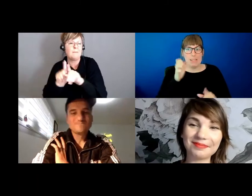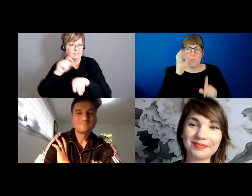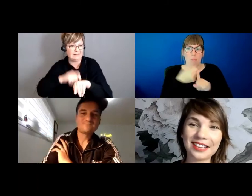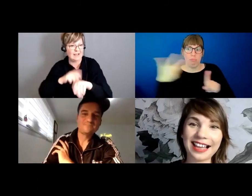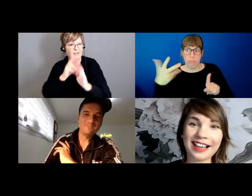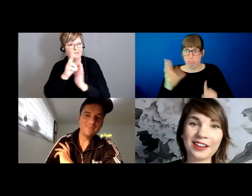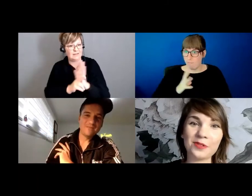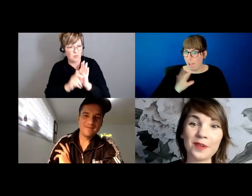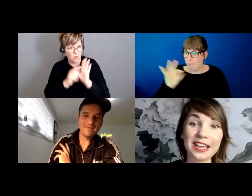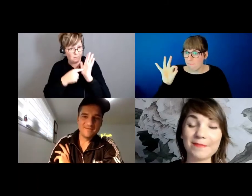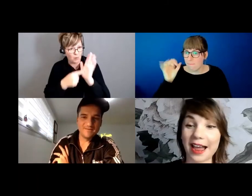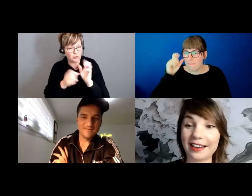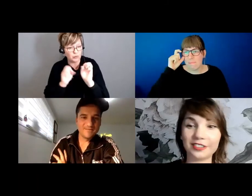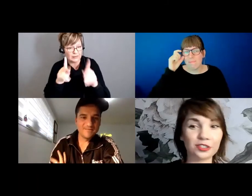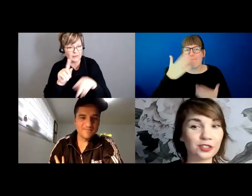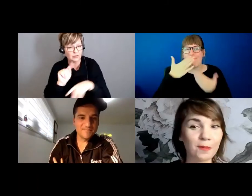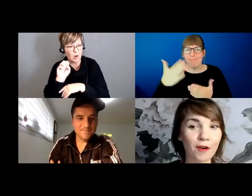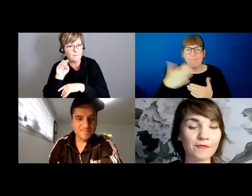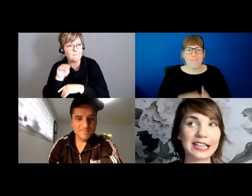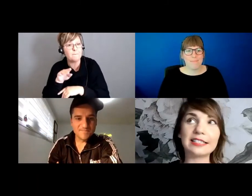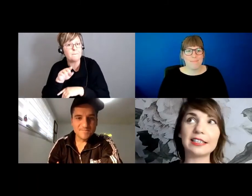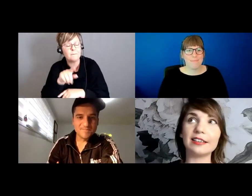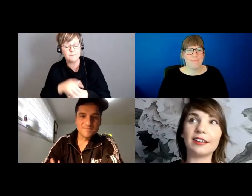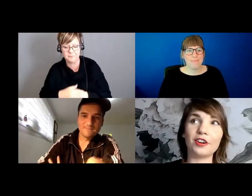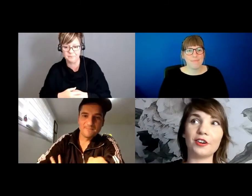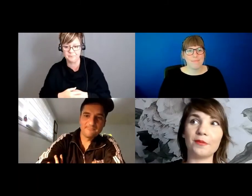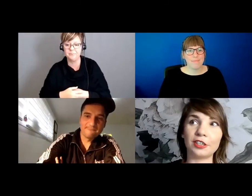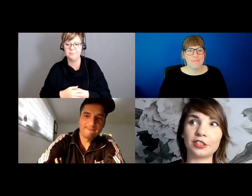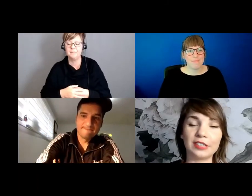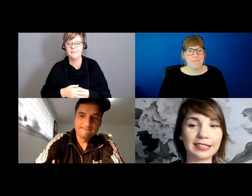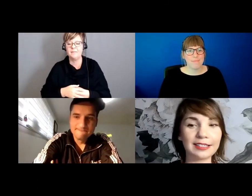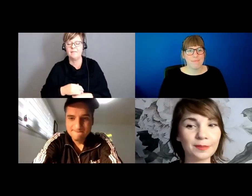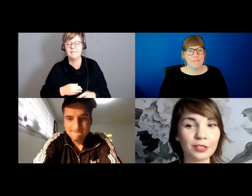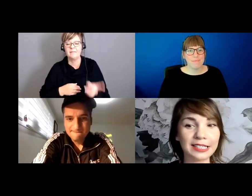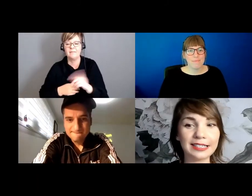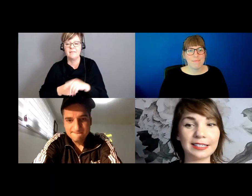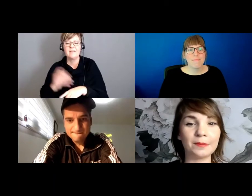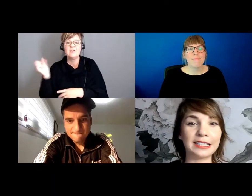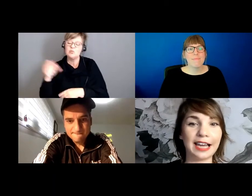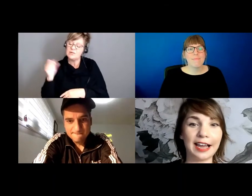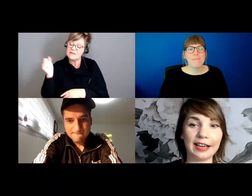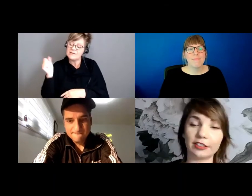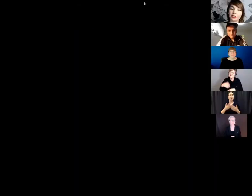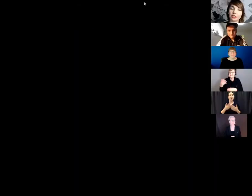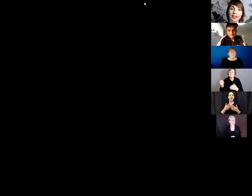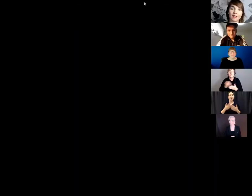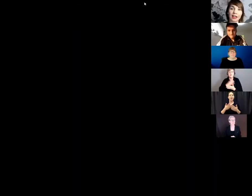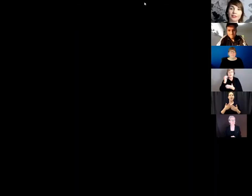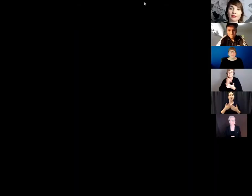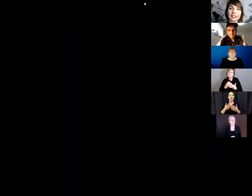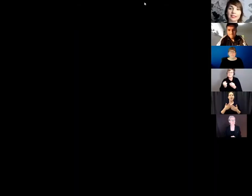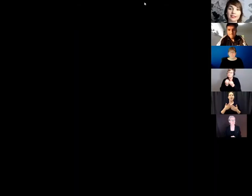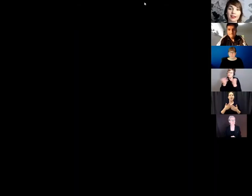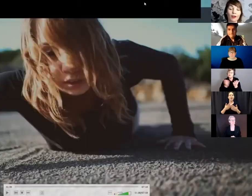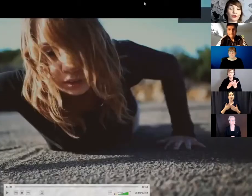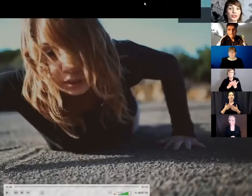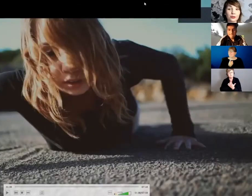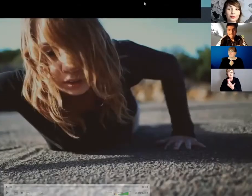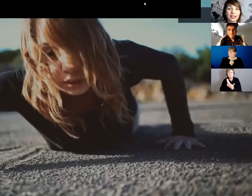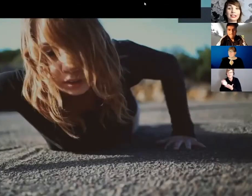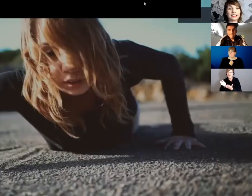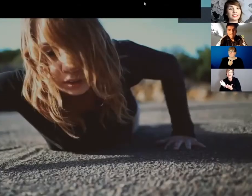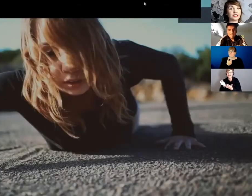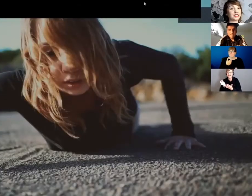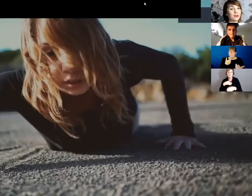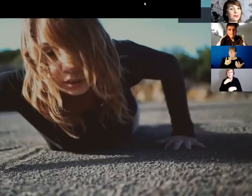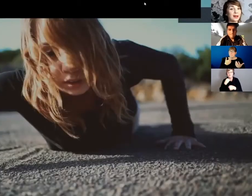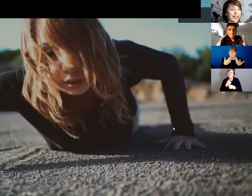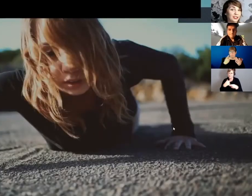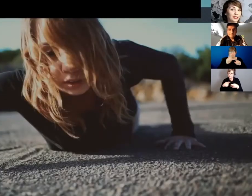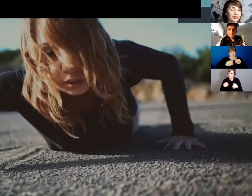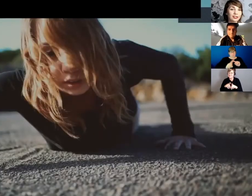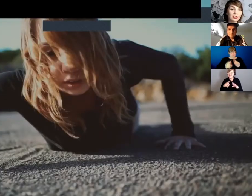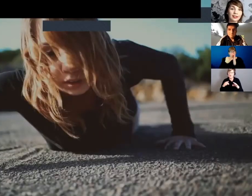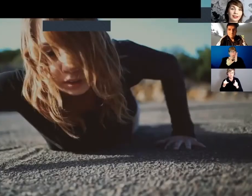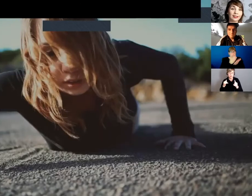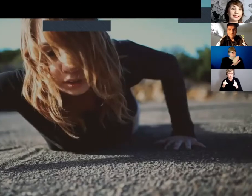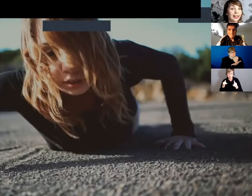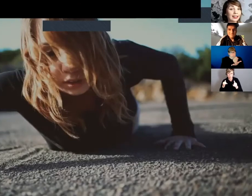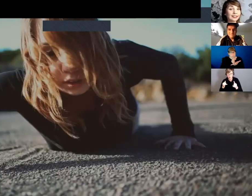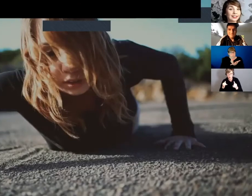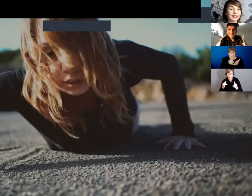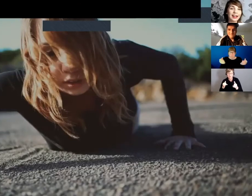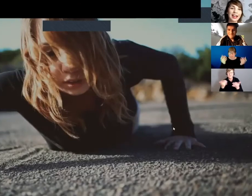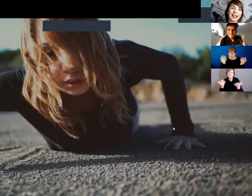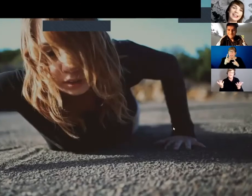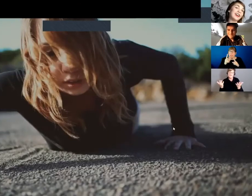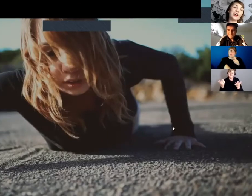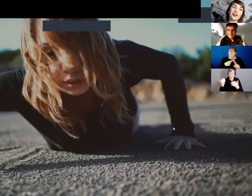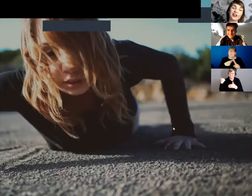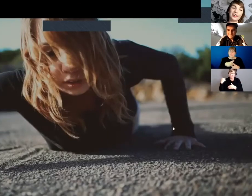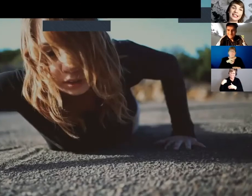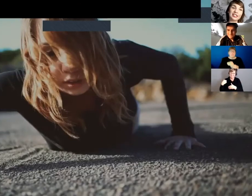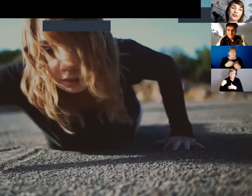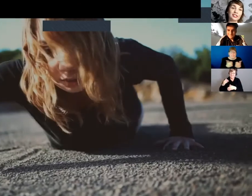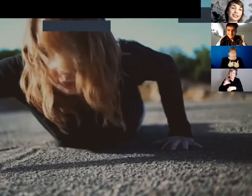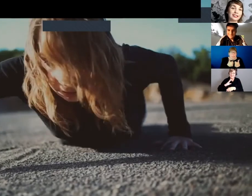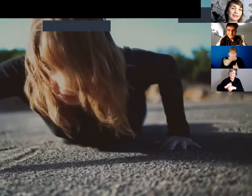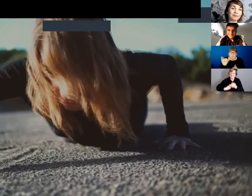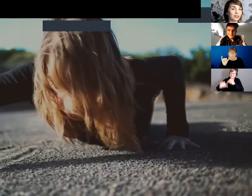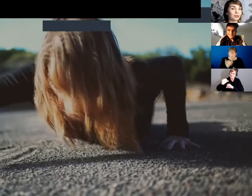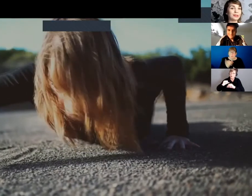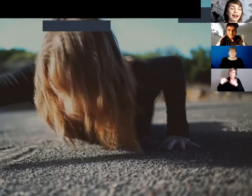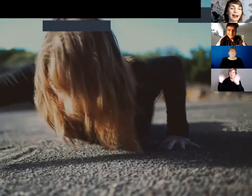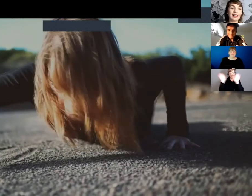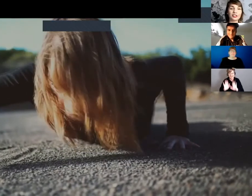ALL RIGHT. SO I AM A MULTIDISCIPLINARY ARTIST. I ALSO WORK WITH GAMES. I WRITE IN THEATRE,